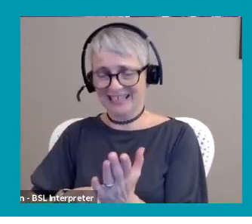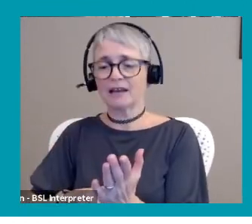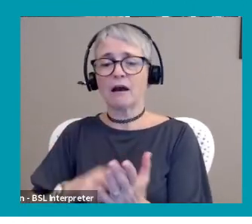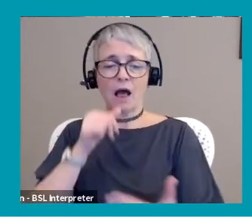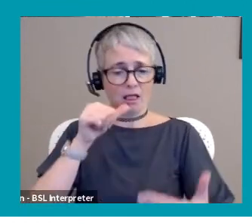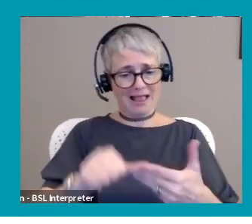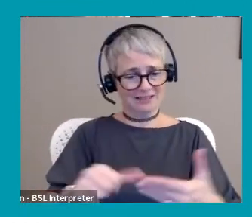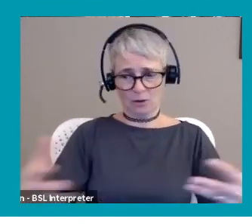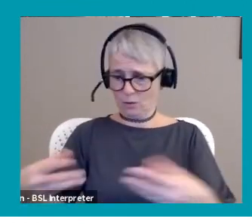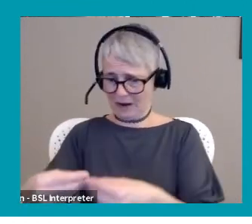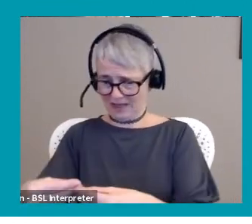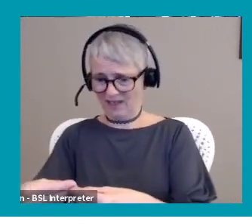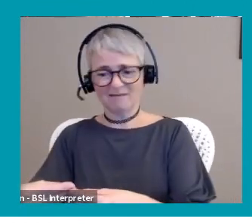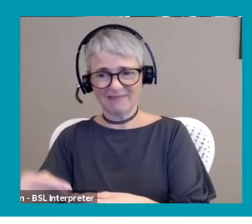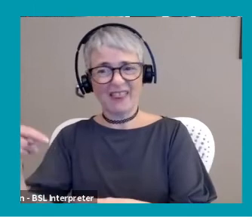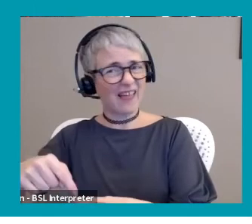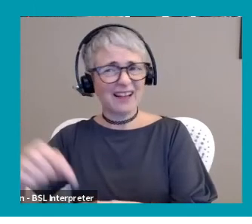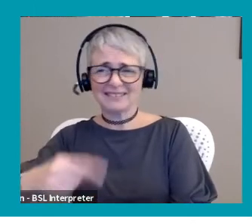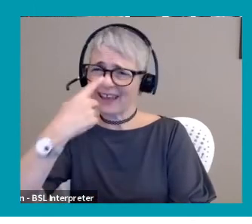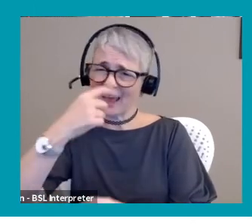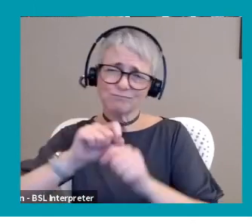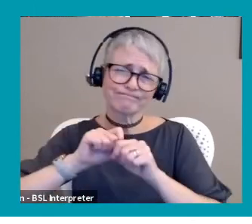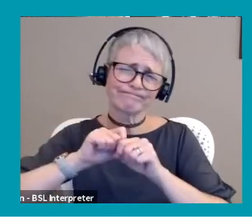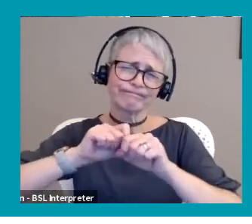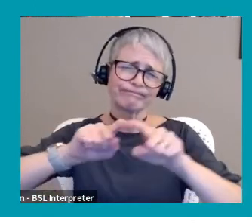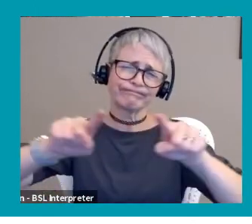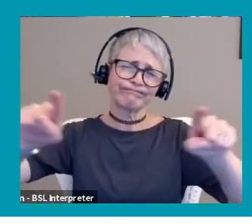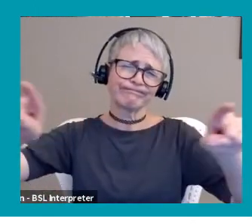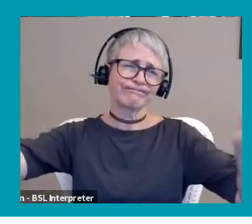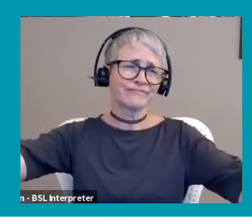it can go out to multiple employers.